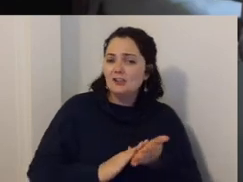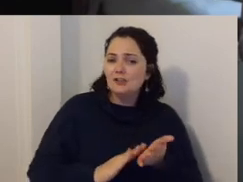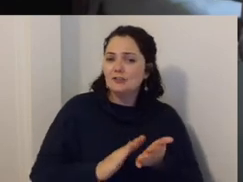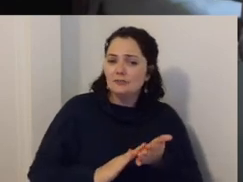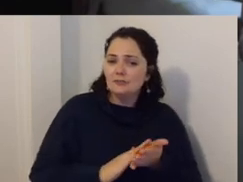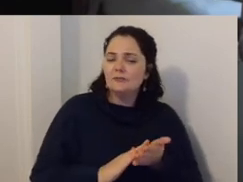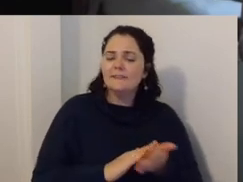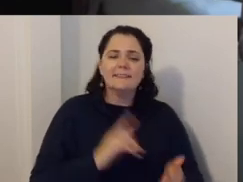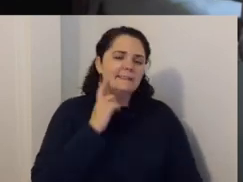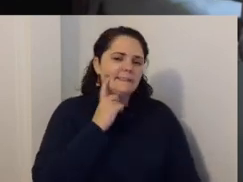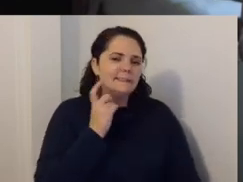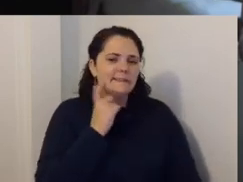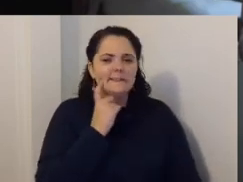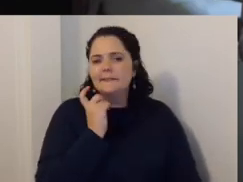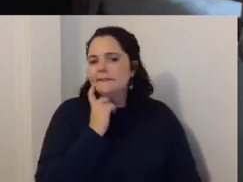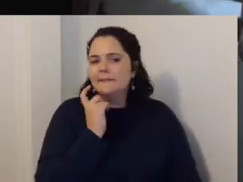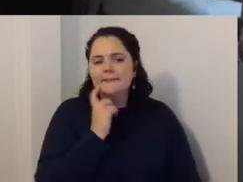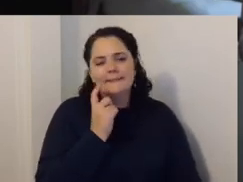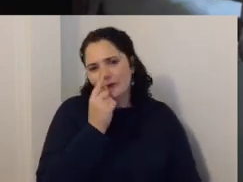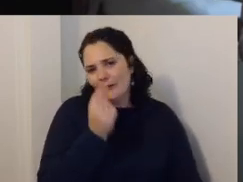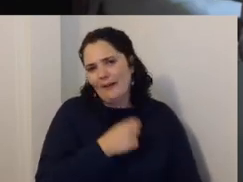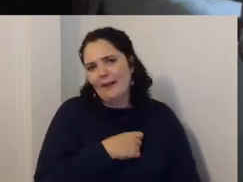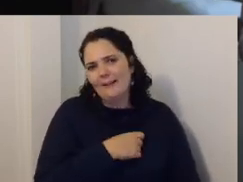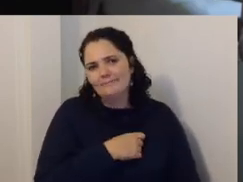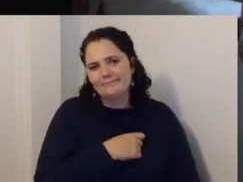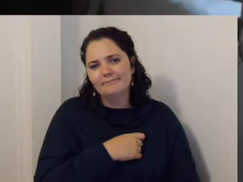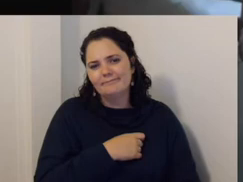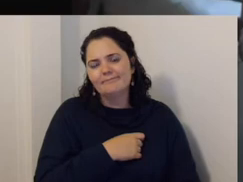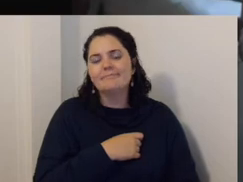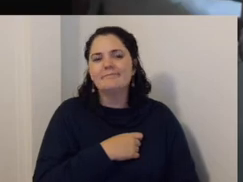a bit more powder if you need to add a bit more dark so that you can refine the shape